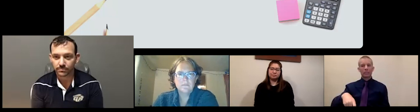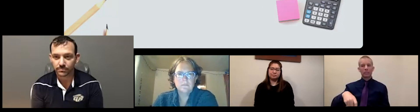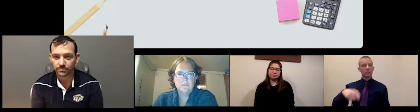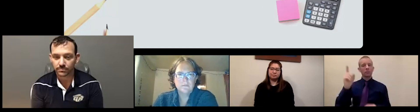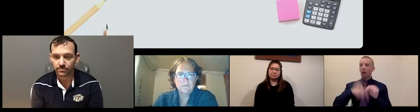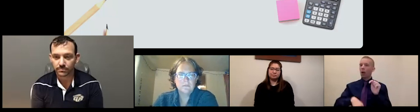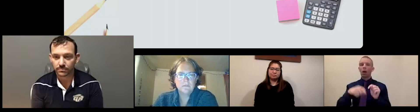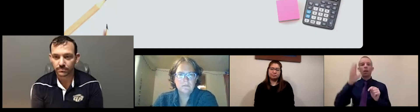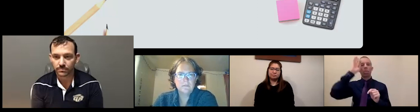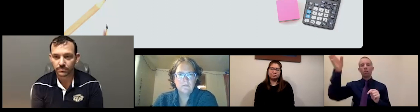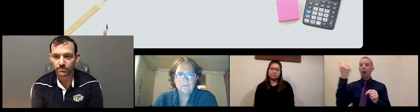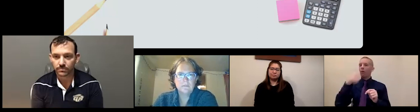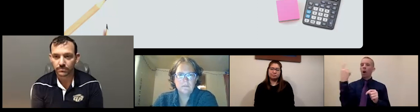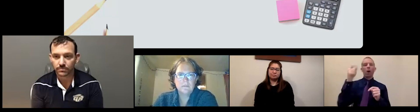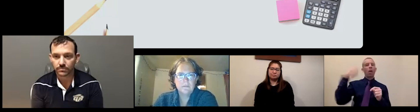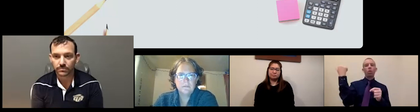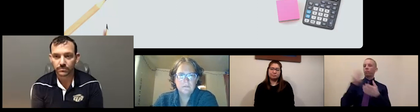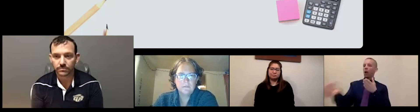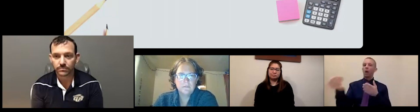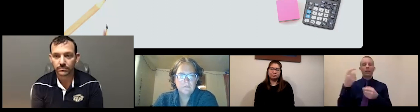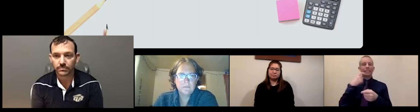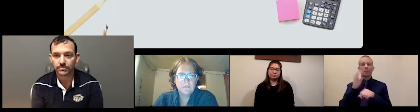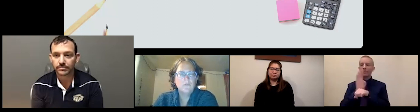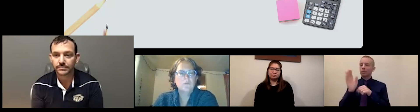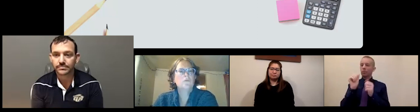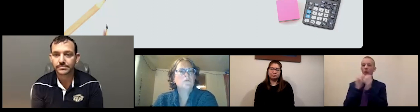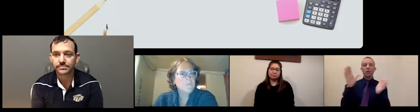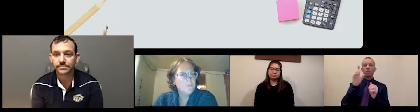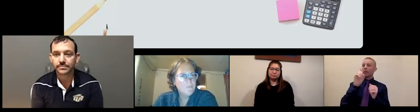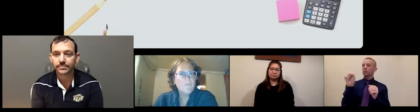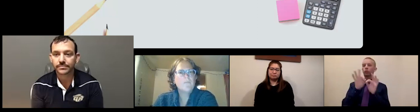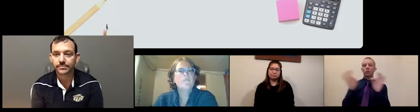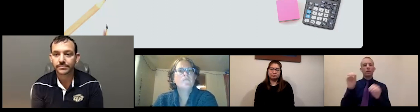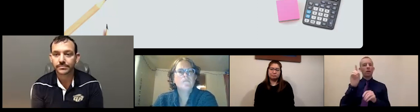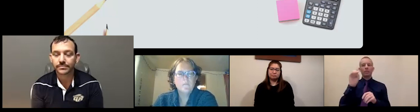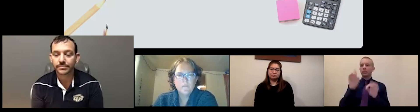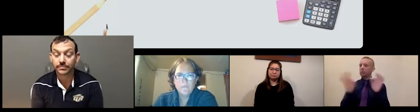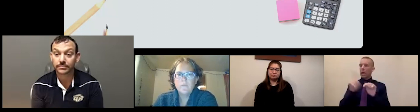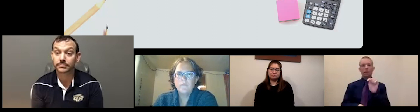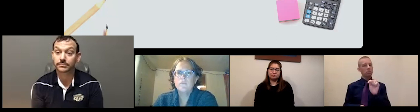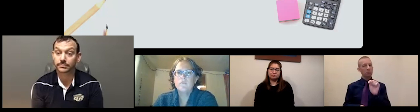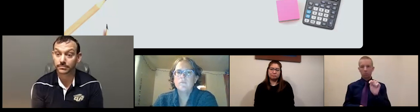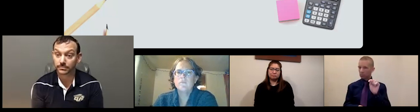It can’t be just anyone who can buy a dental business without a DDS or DMD degree.